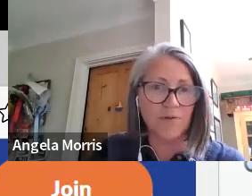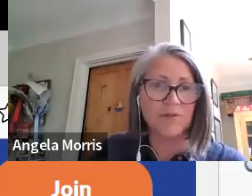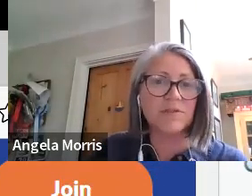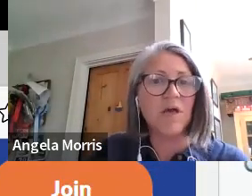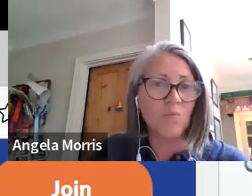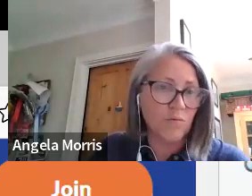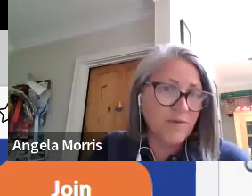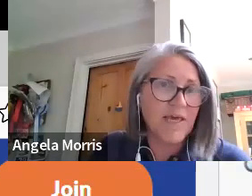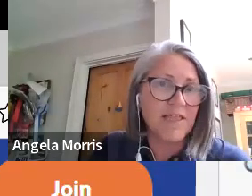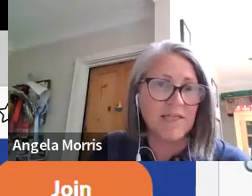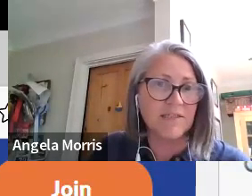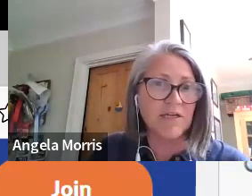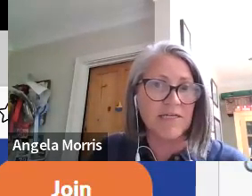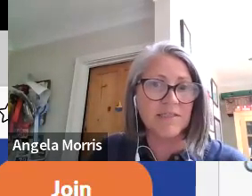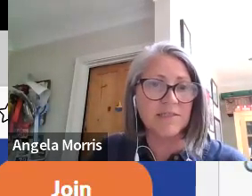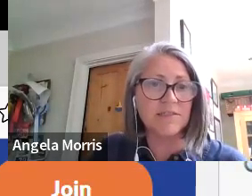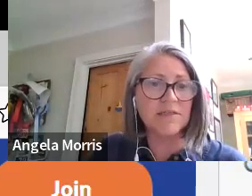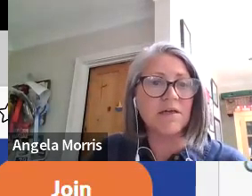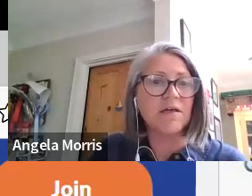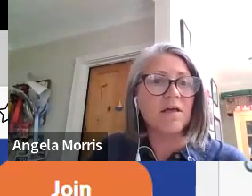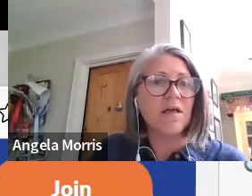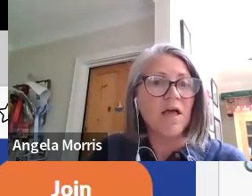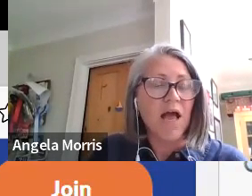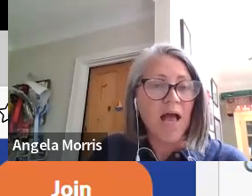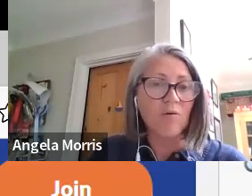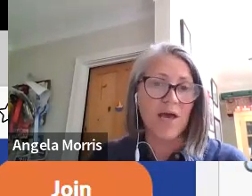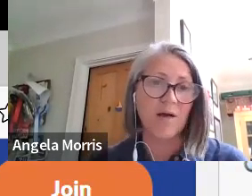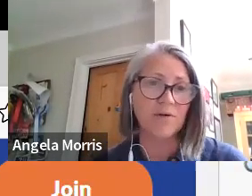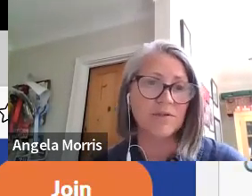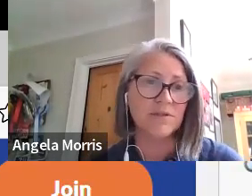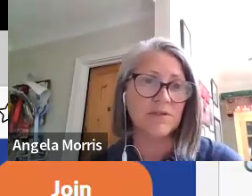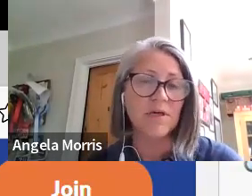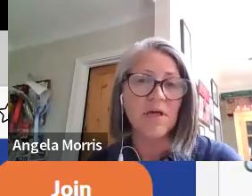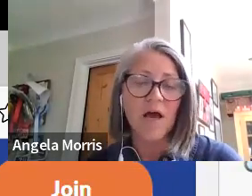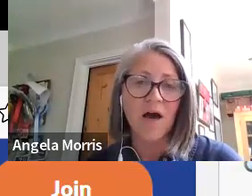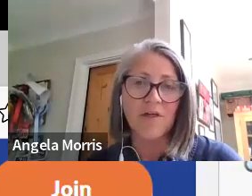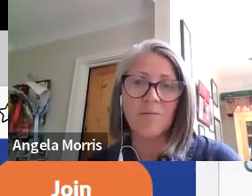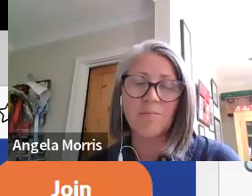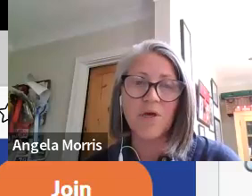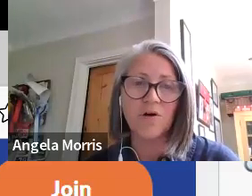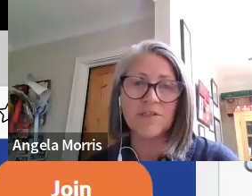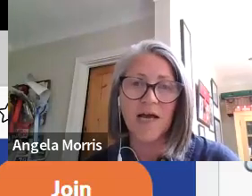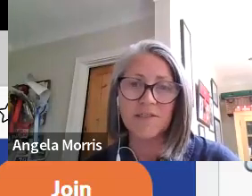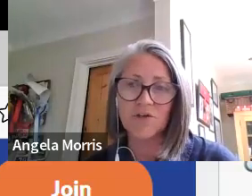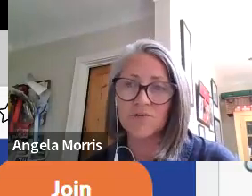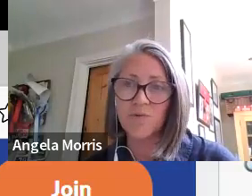it happens, what key things that are needed, how it happens. I think because as ToDs,